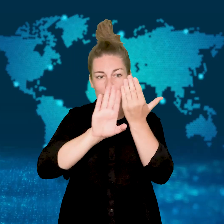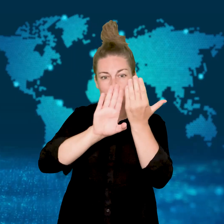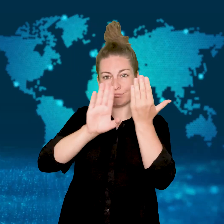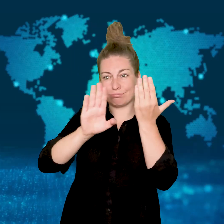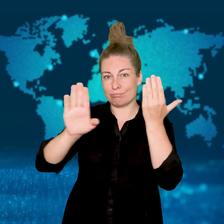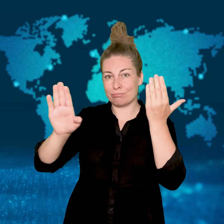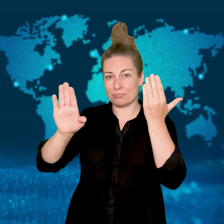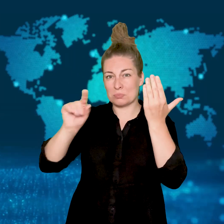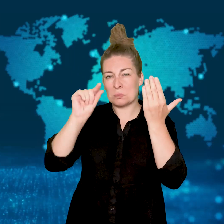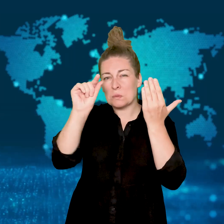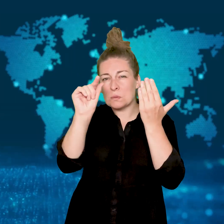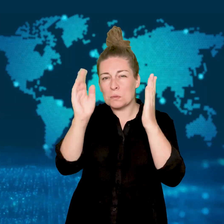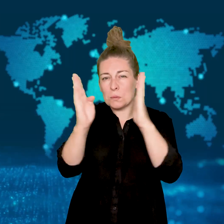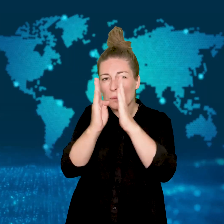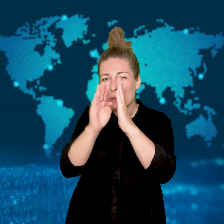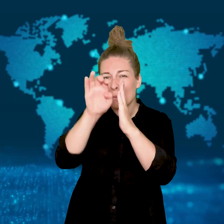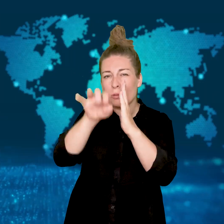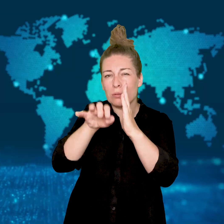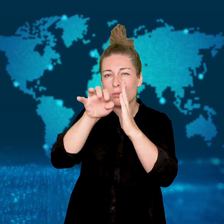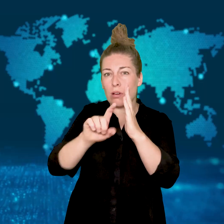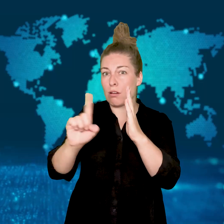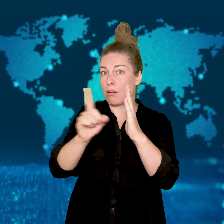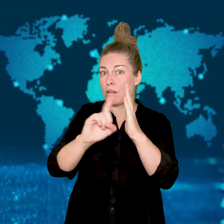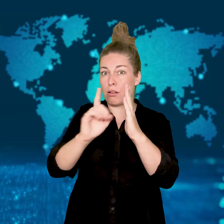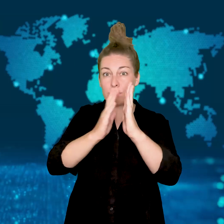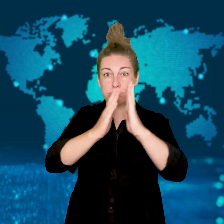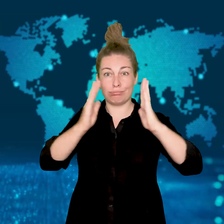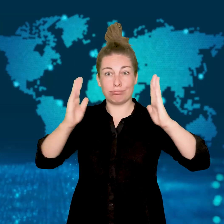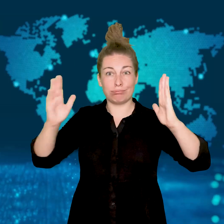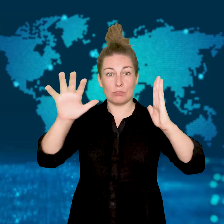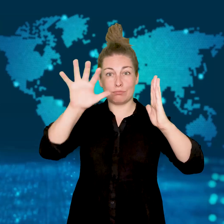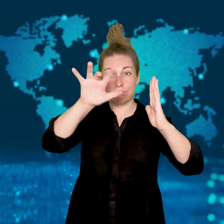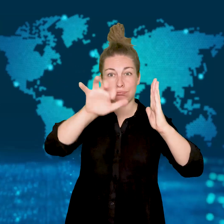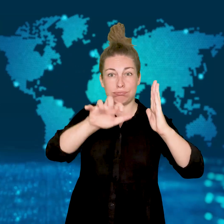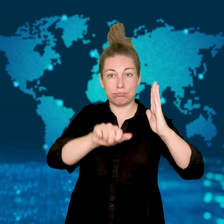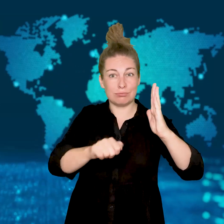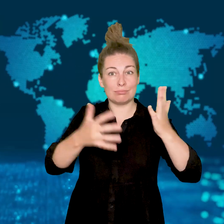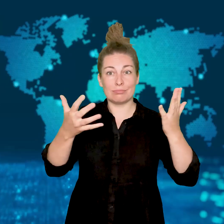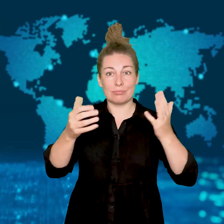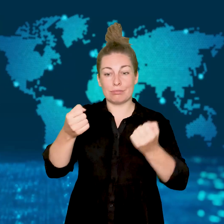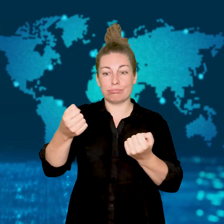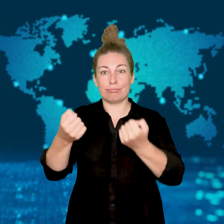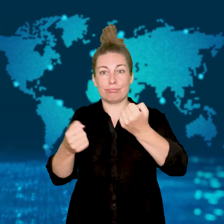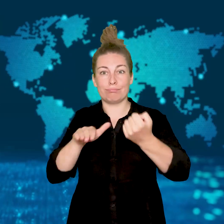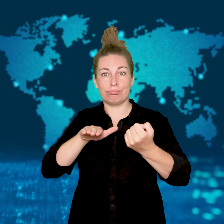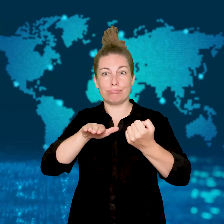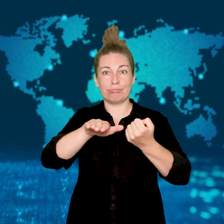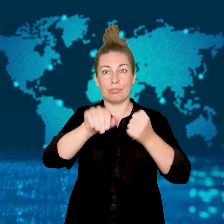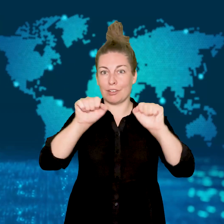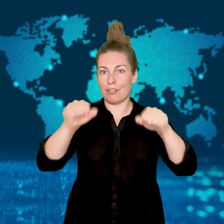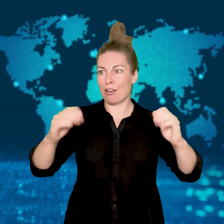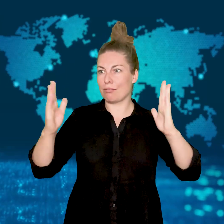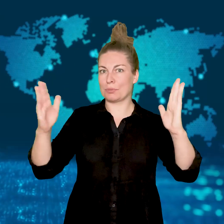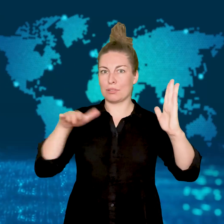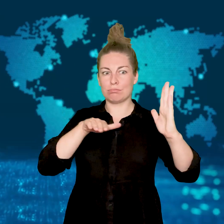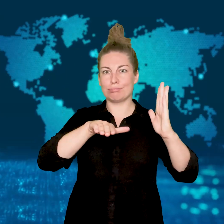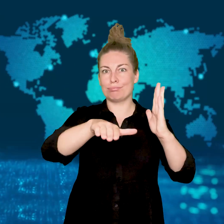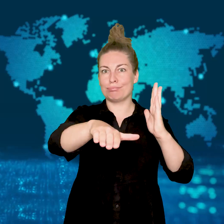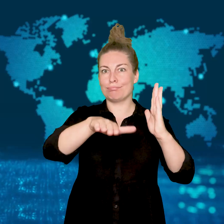Allegedly, they dug through the wall and caused irreversible damage.